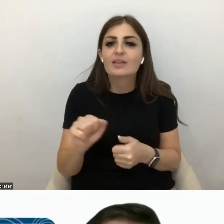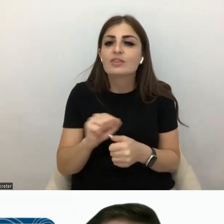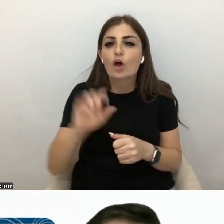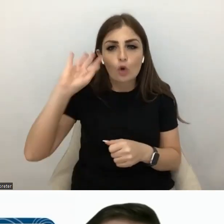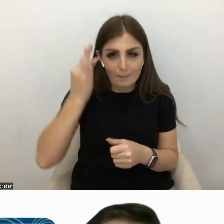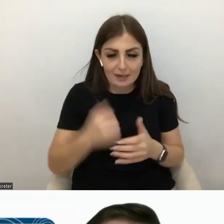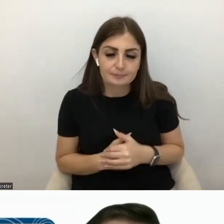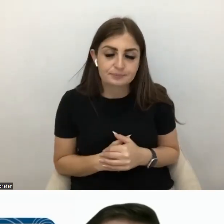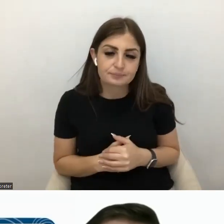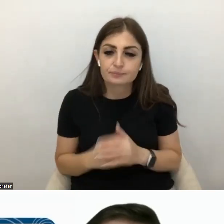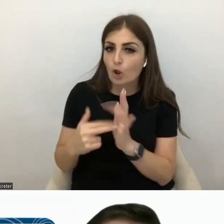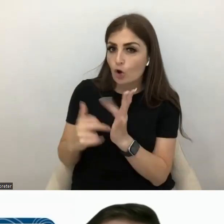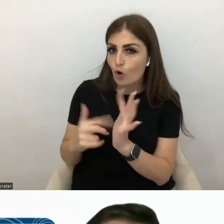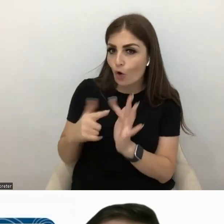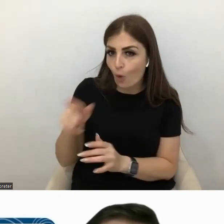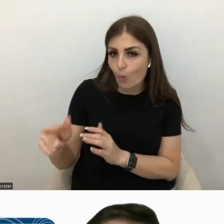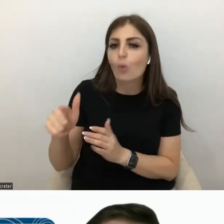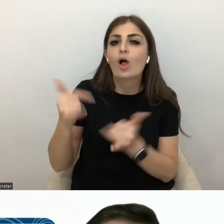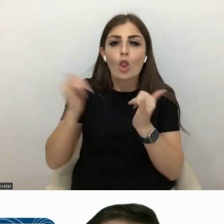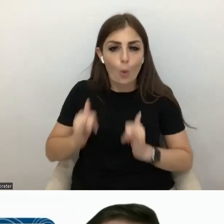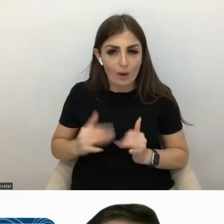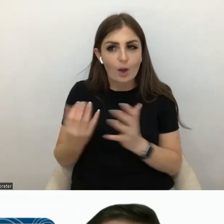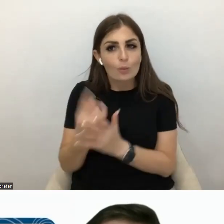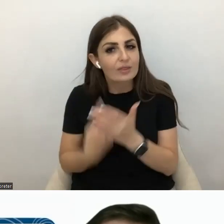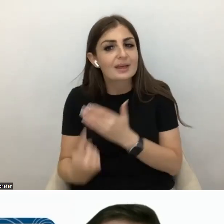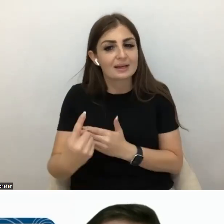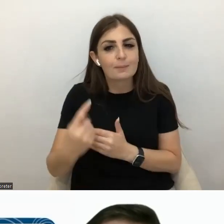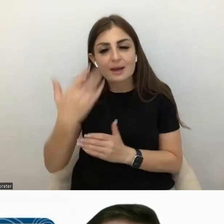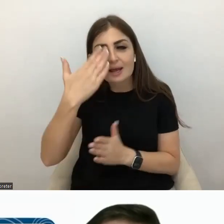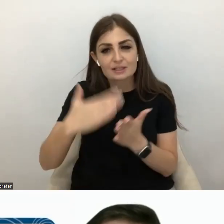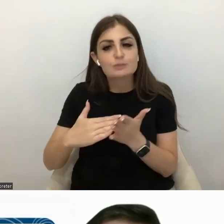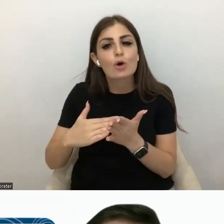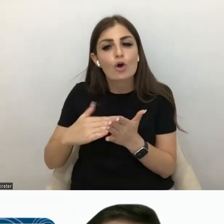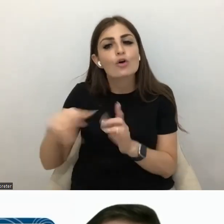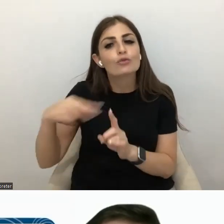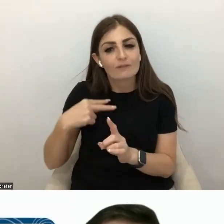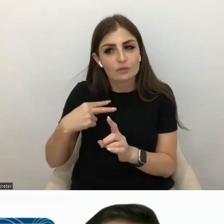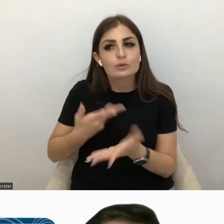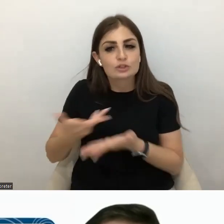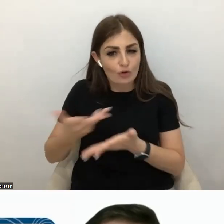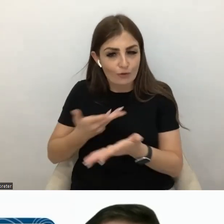Nakul is a lawyer with the Independent Expert Review Advice Service, leading a team of solicitors